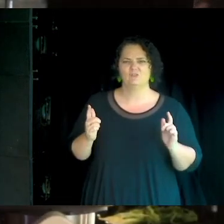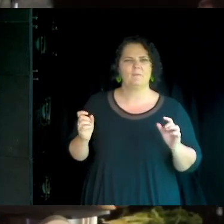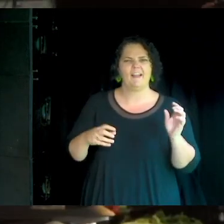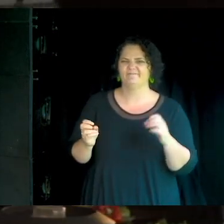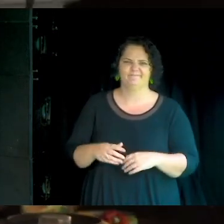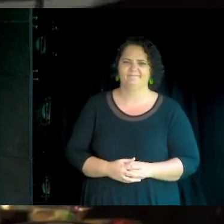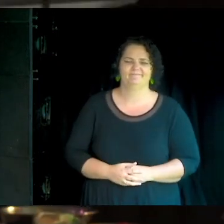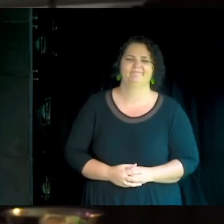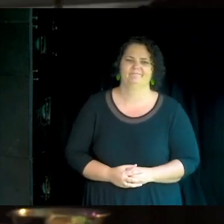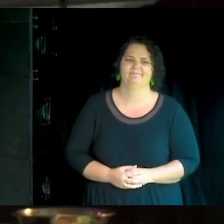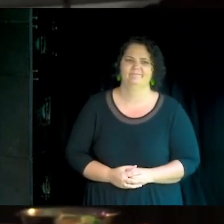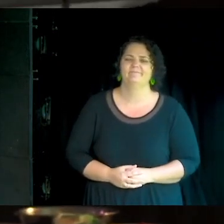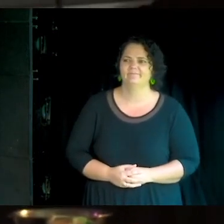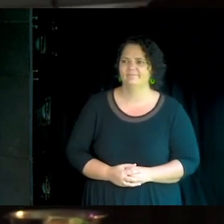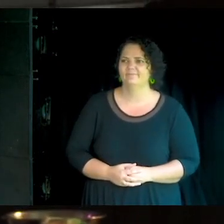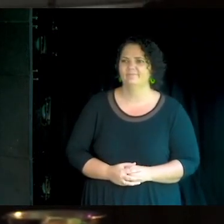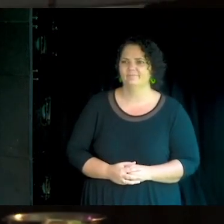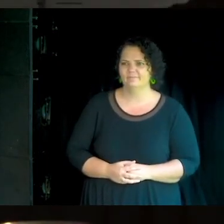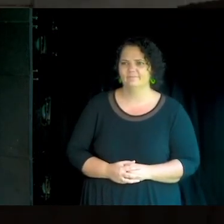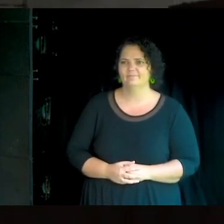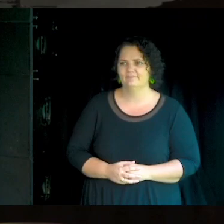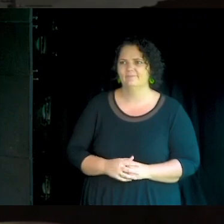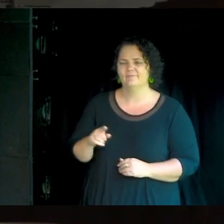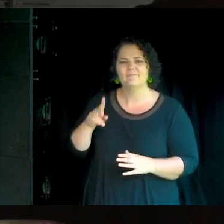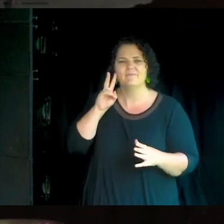so flush fries so as soon as it turned color it's actually quite a pretty it's a very quick process